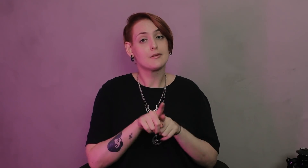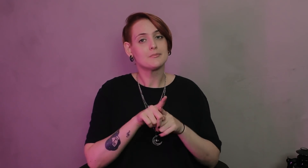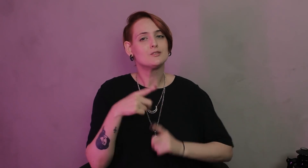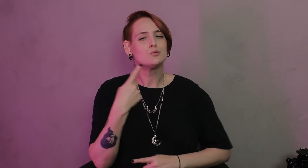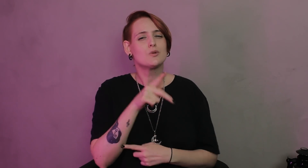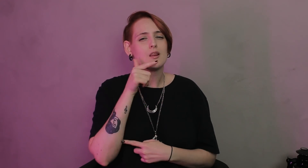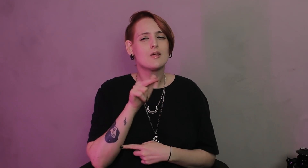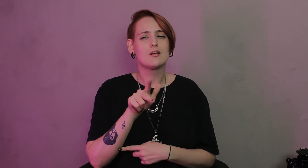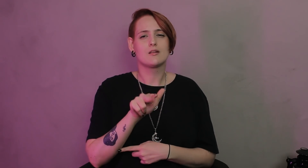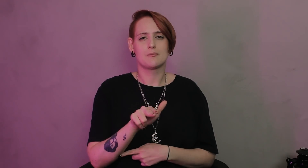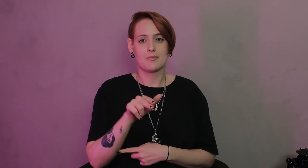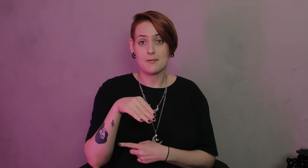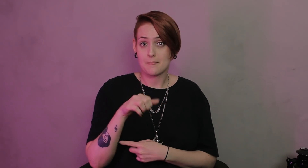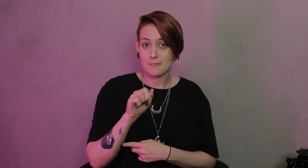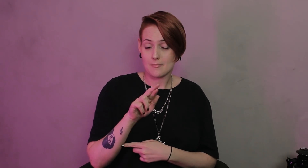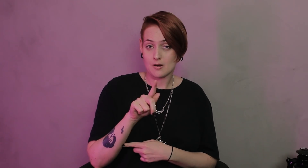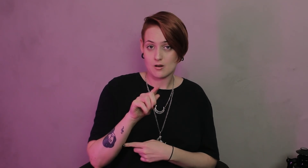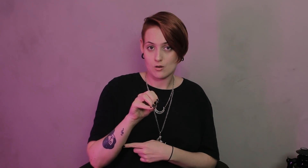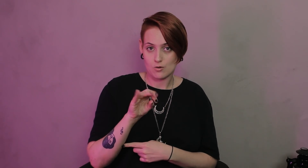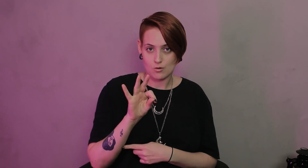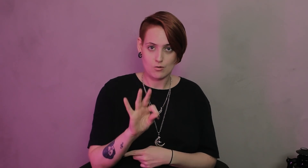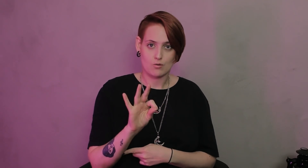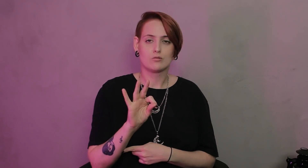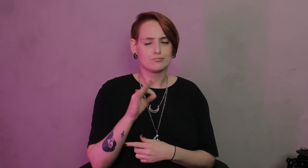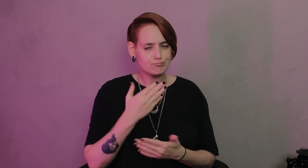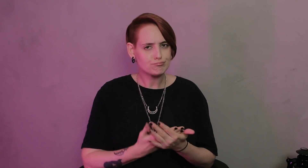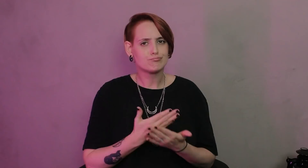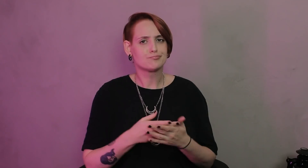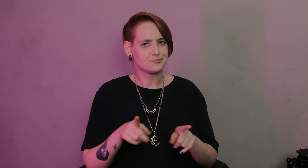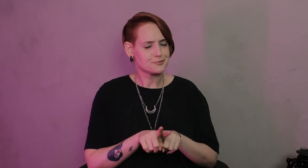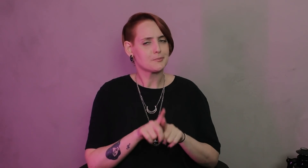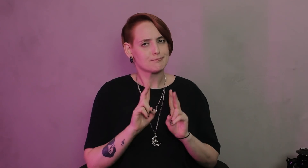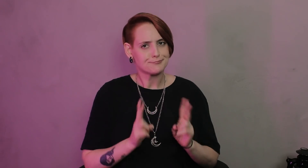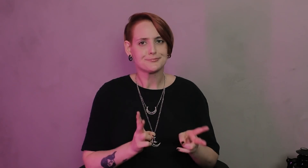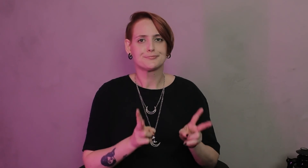and her sister, Margot, also studied.